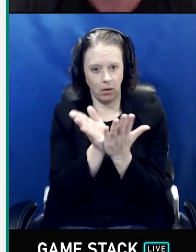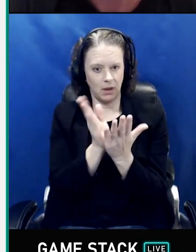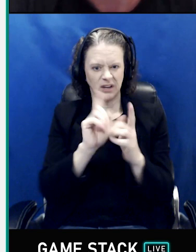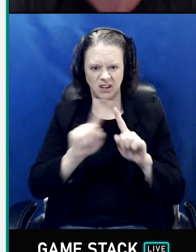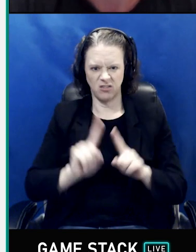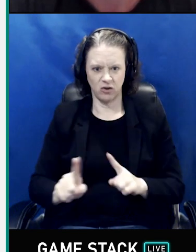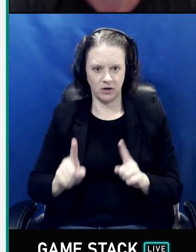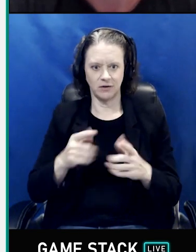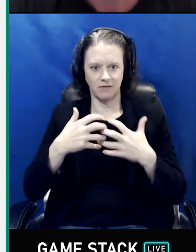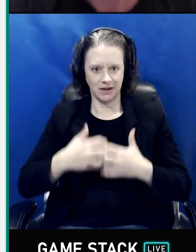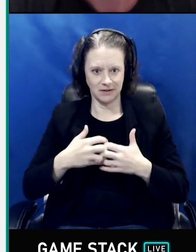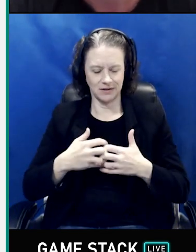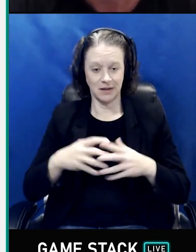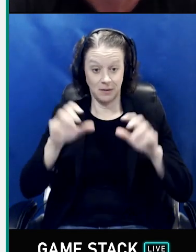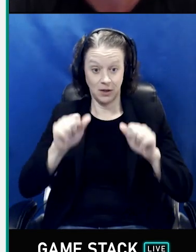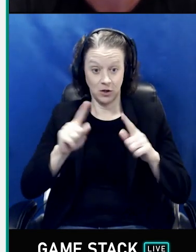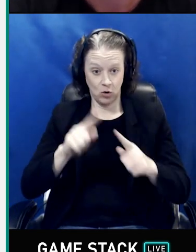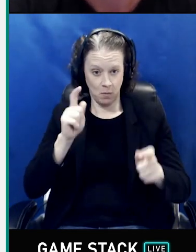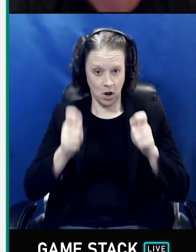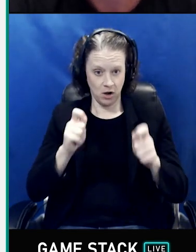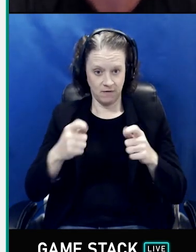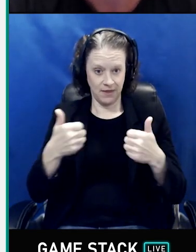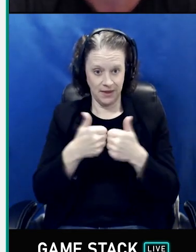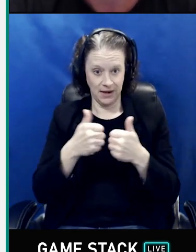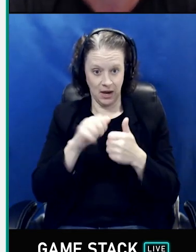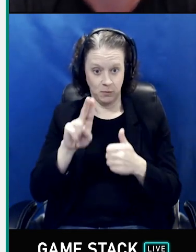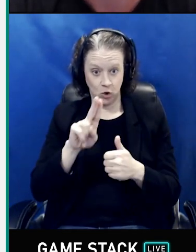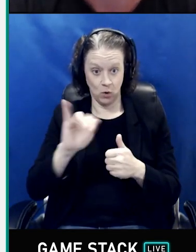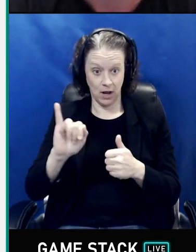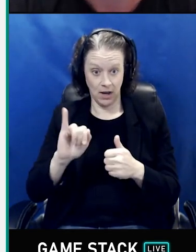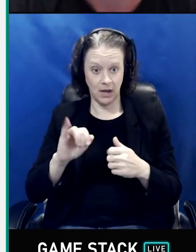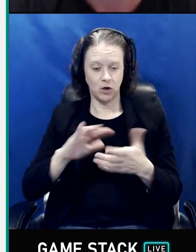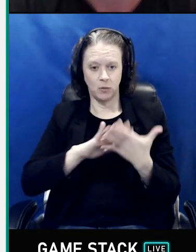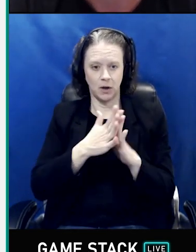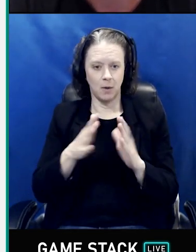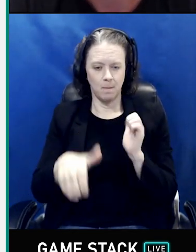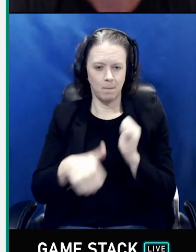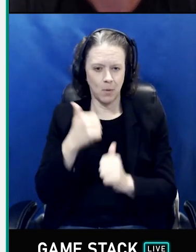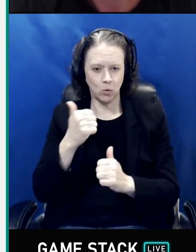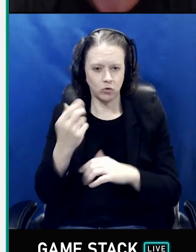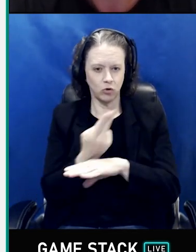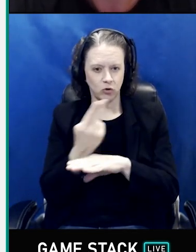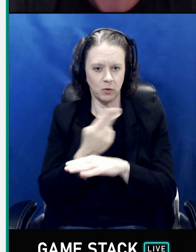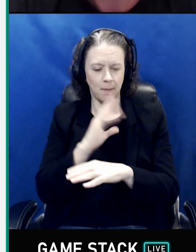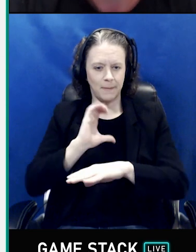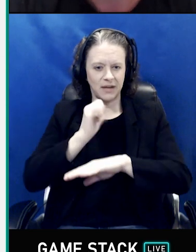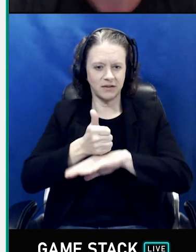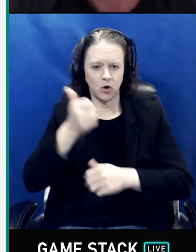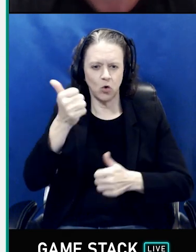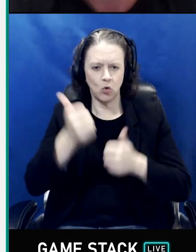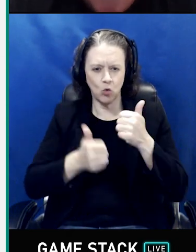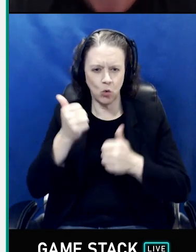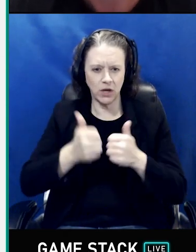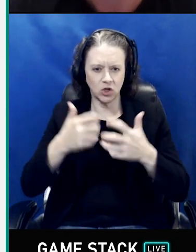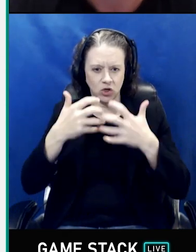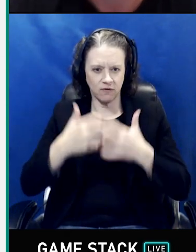to modify the game UI to be most usable, based on the device it's rendering on. The example here is an in-game menu.